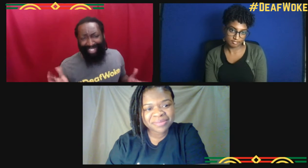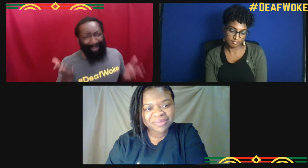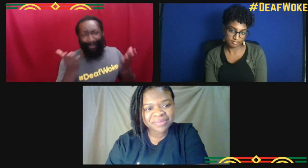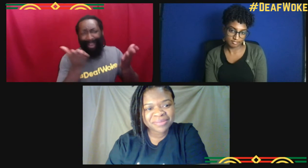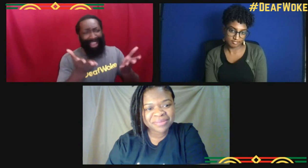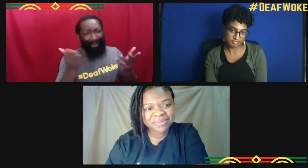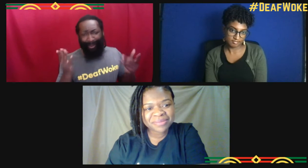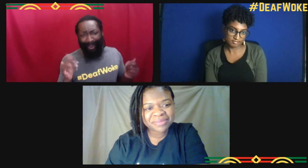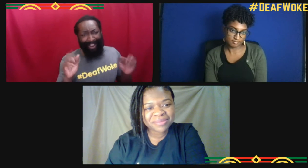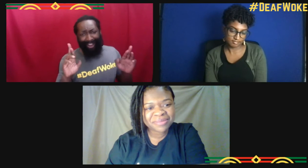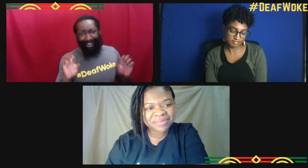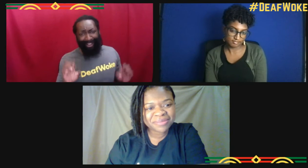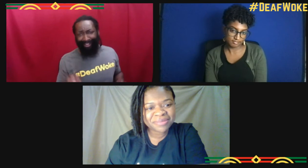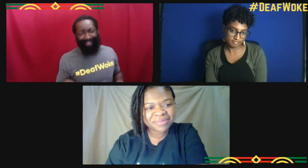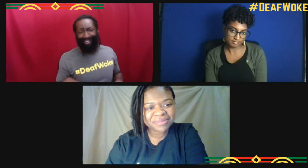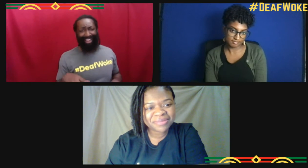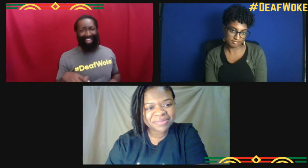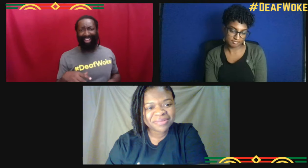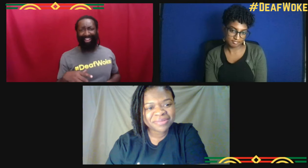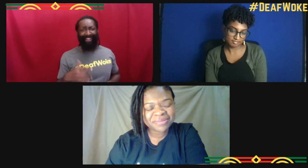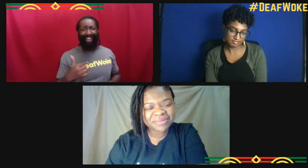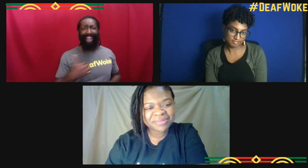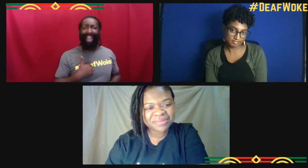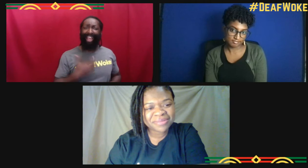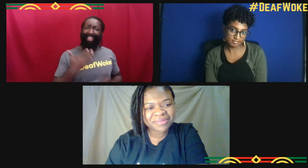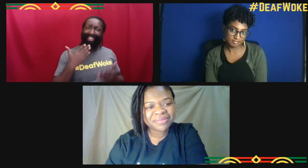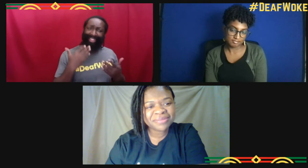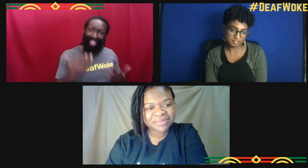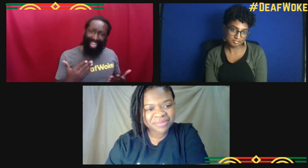You are perfect, who you are, how you are.